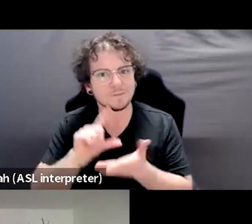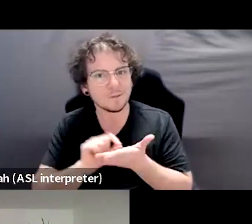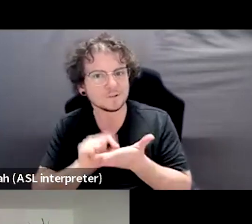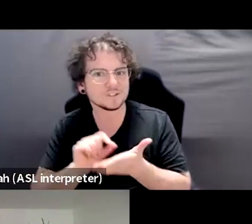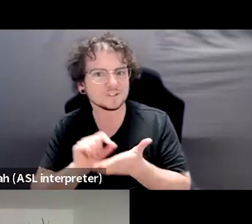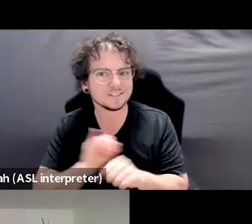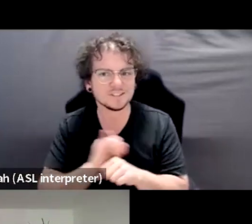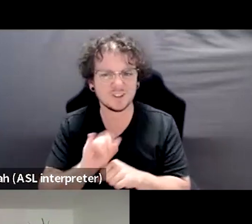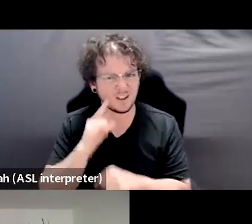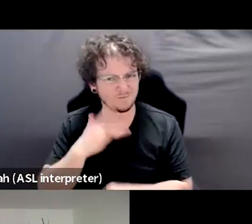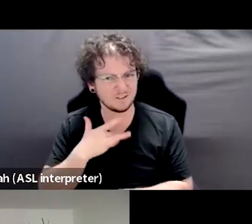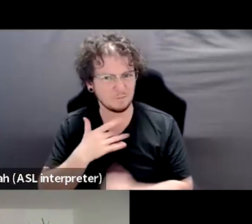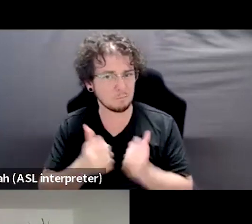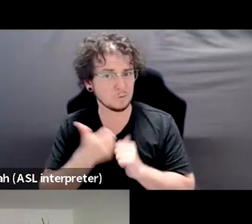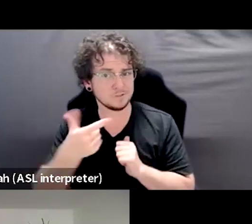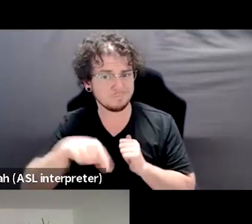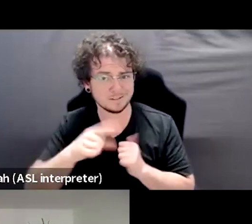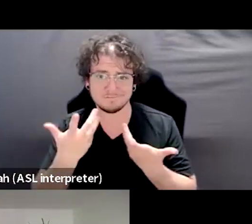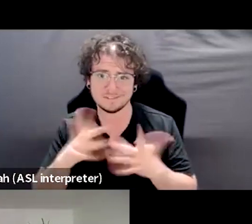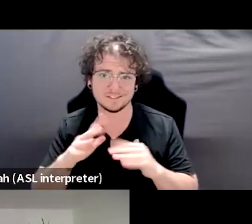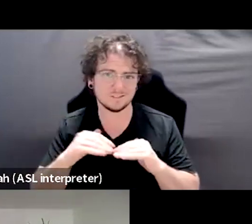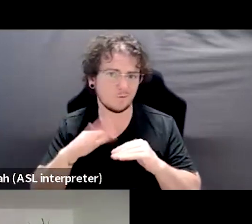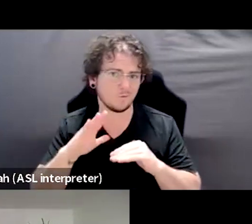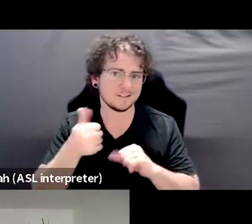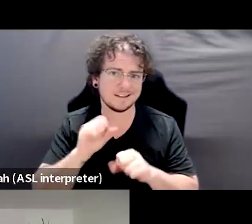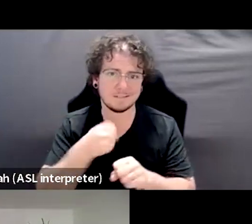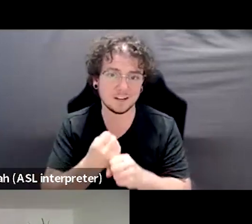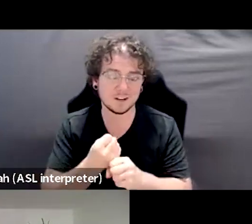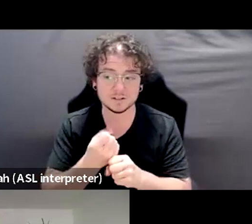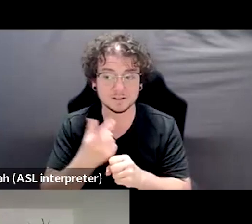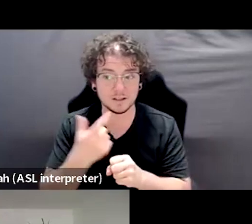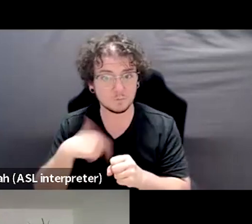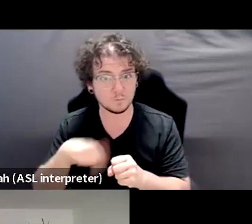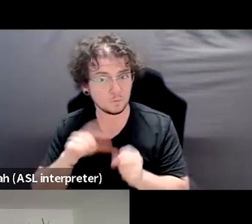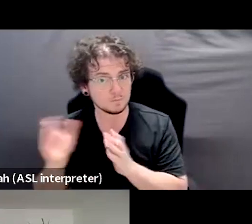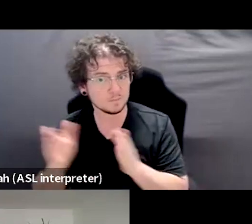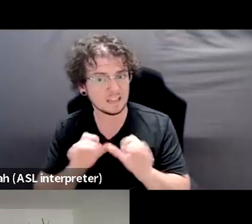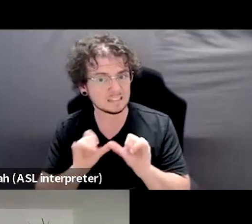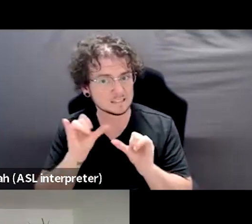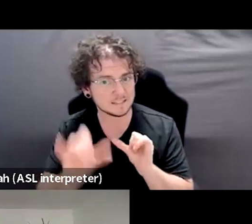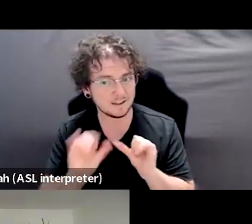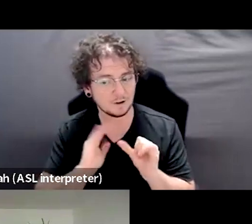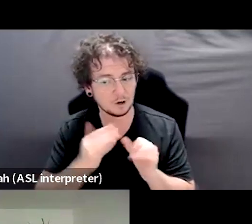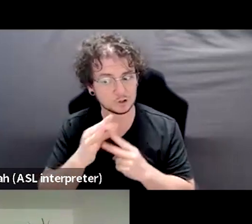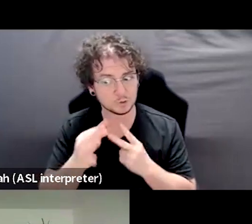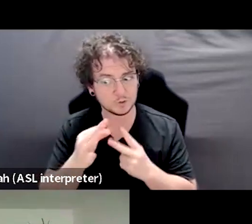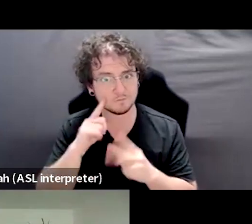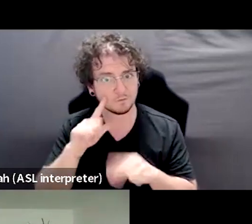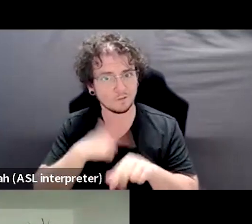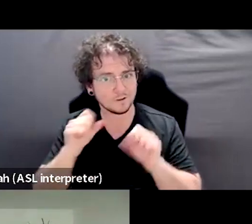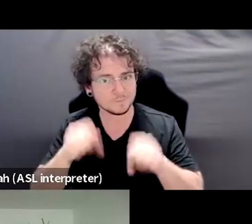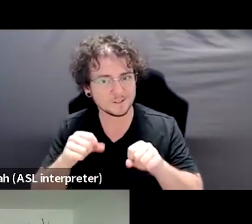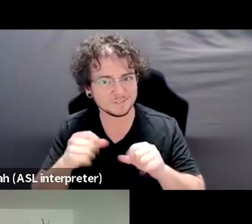us have been in it for decades and plan to stay by choice for as long as we possibly can. So,